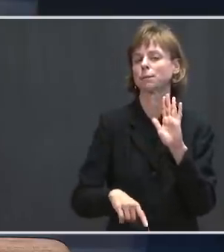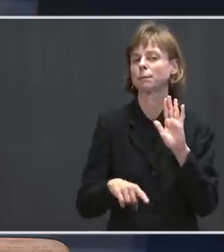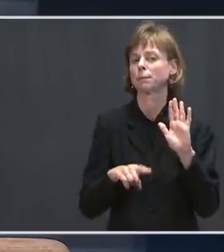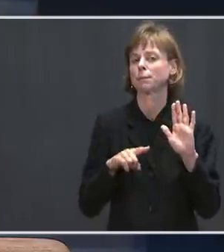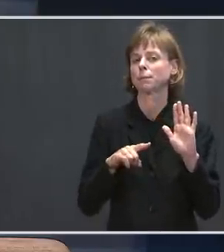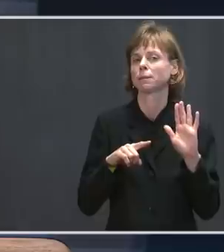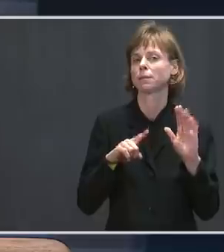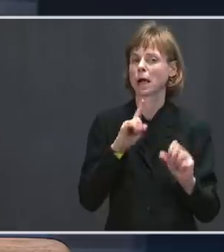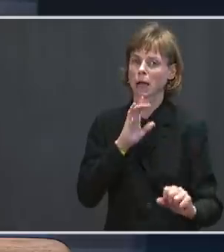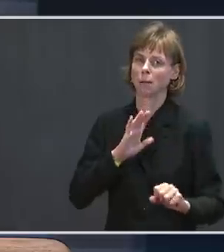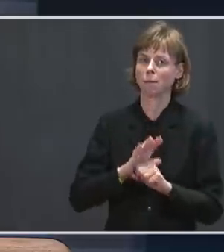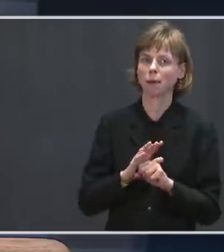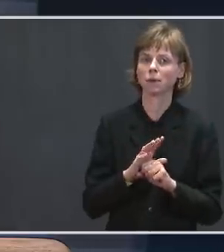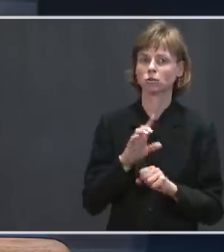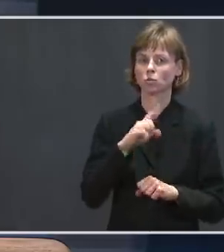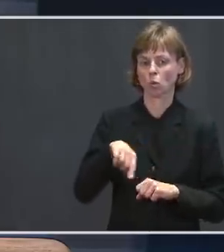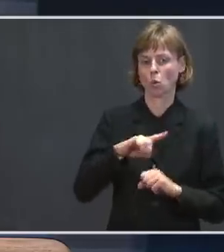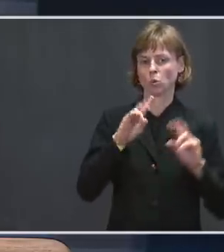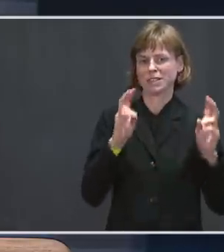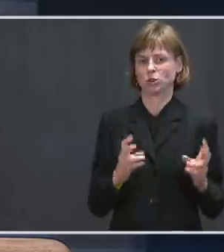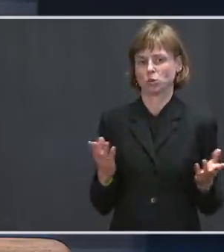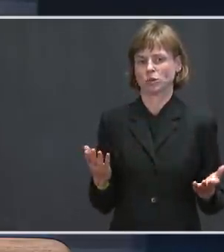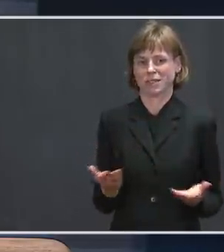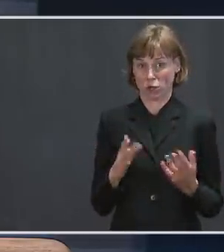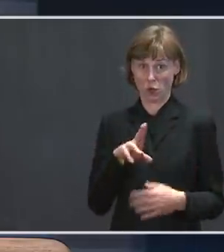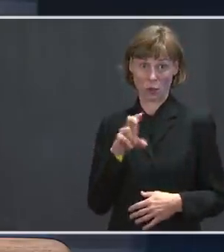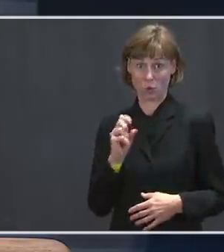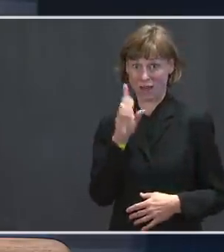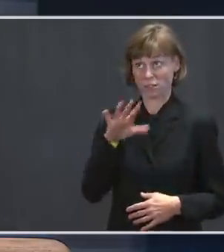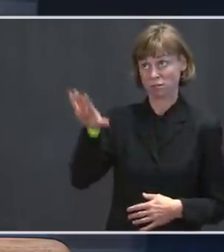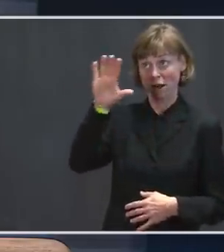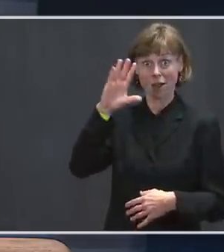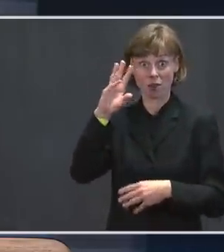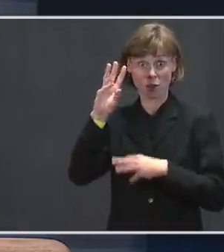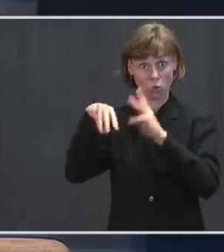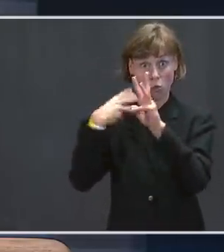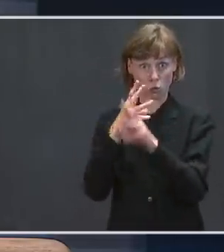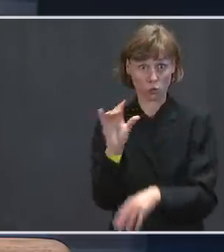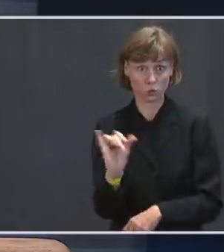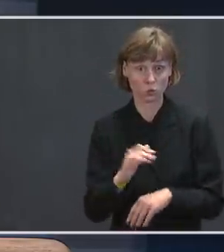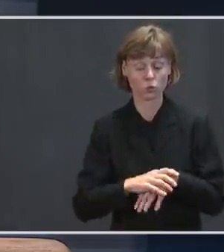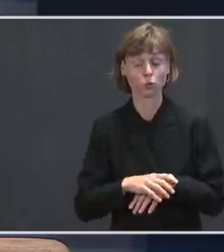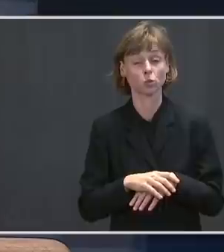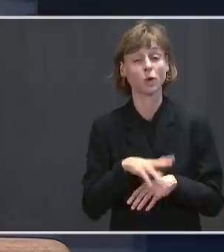both here in the United States and everywhere around the world. And the United States will speak out and act